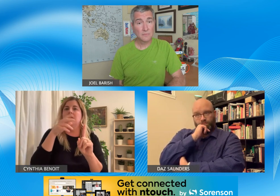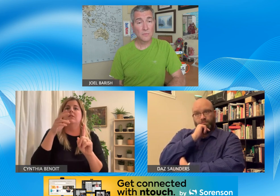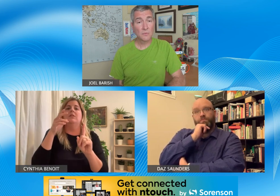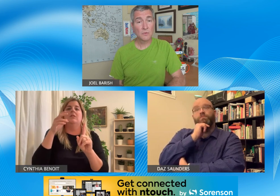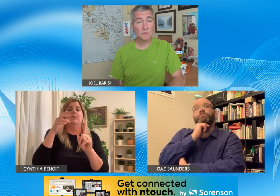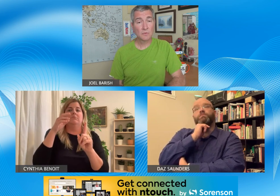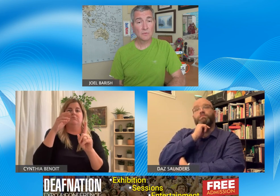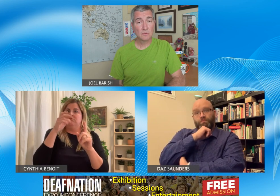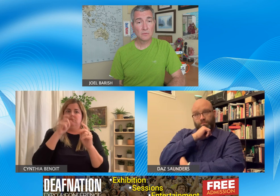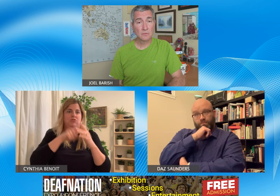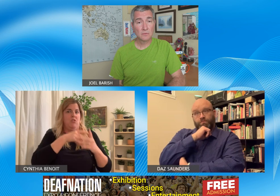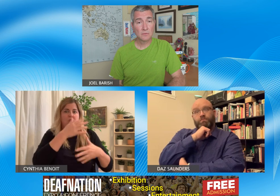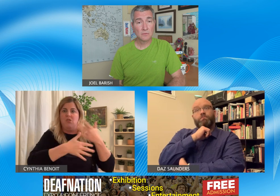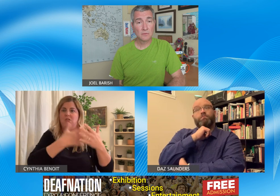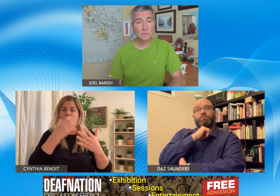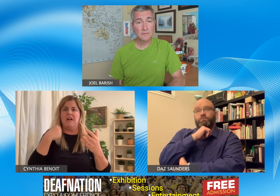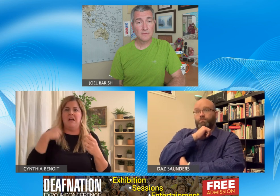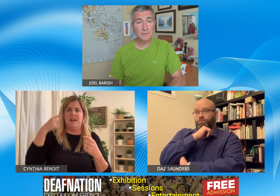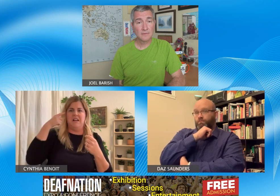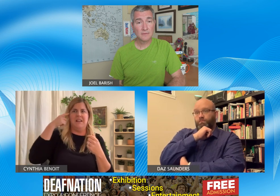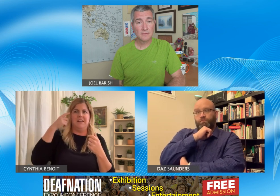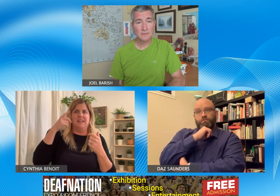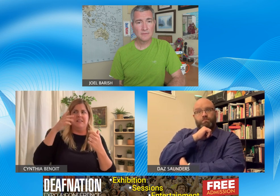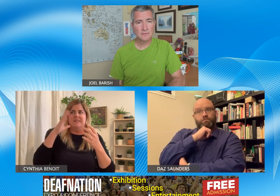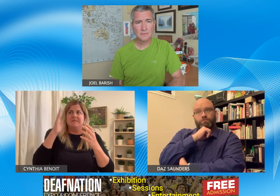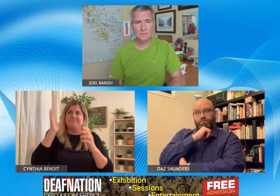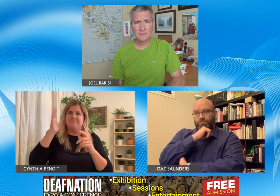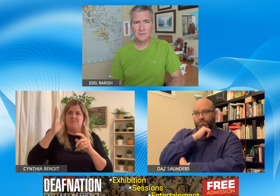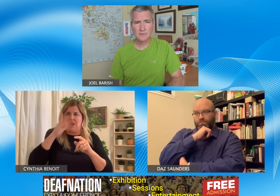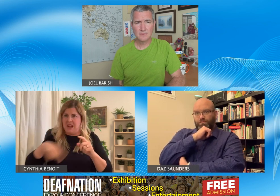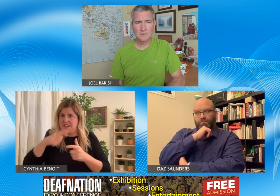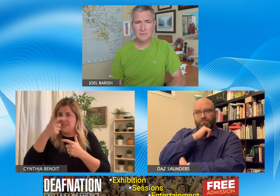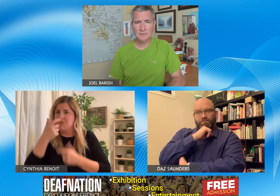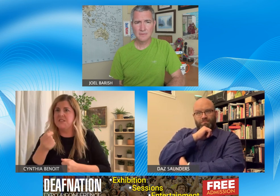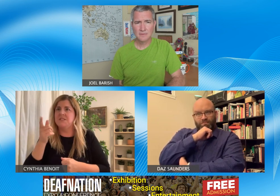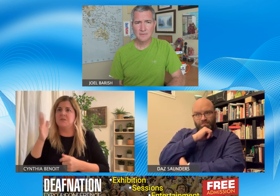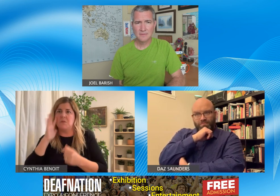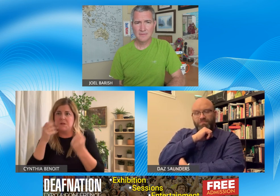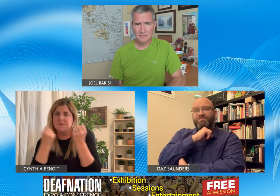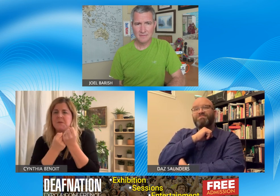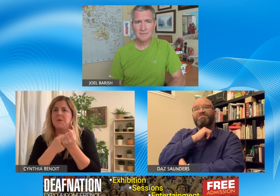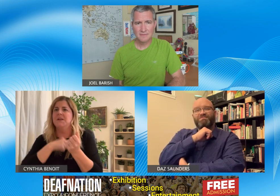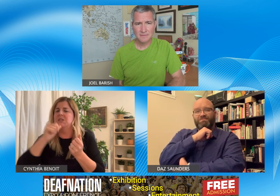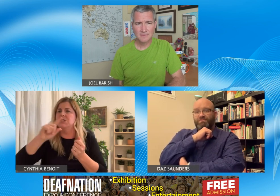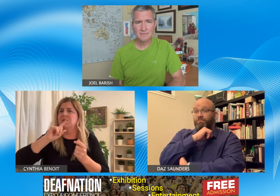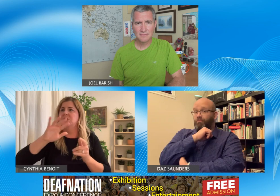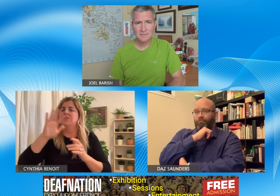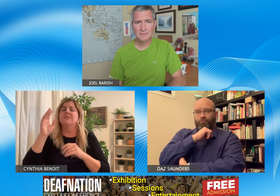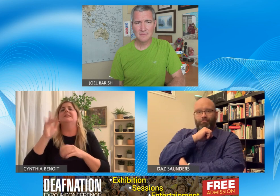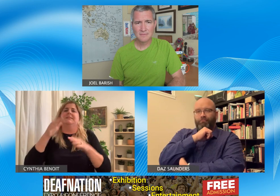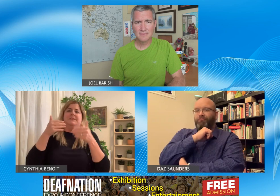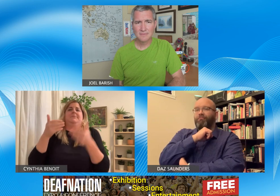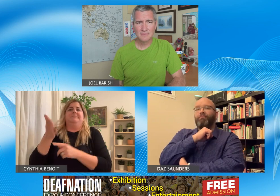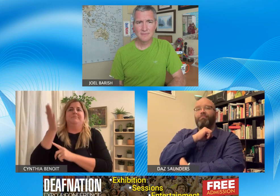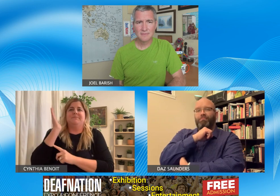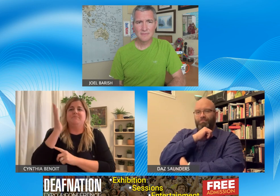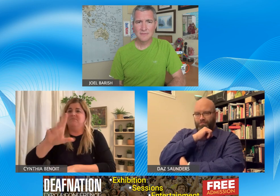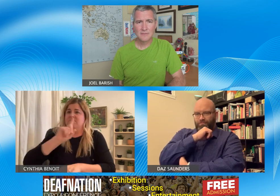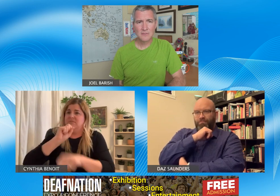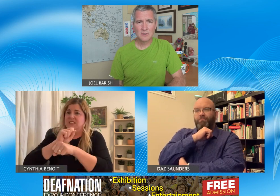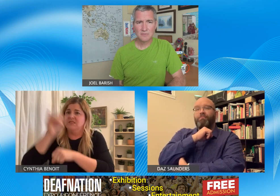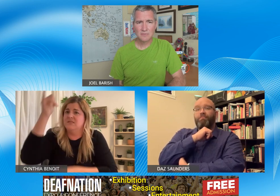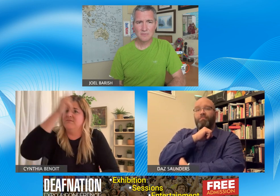I was uncertain about the community’s reaction towards LSQPI. It was actually the opposite of my apprehensions.